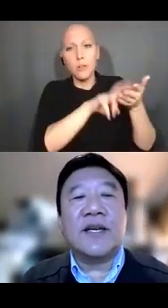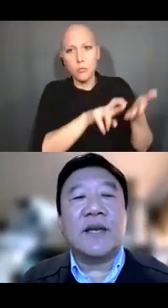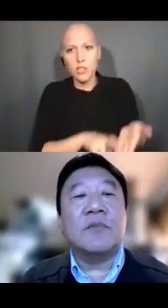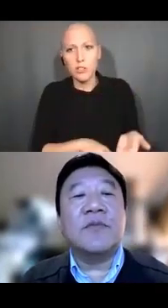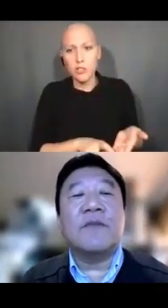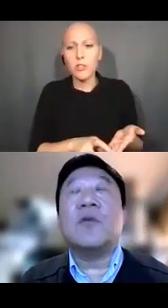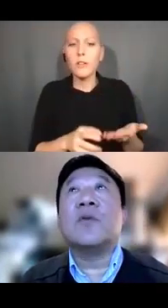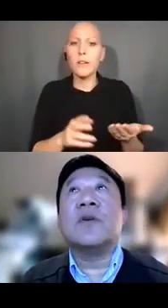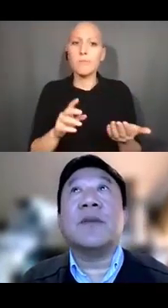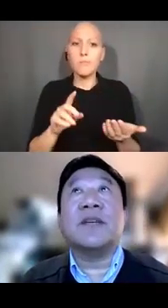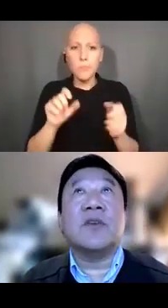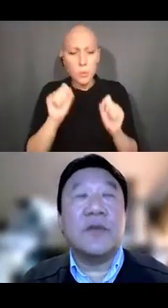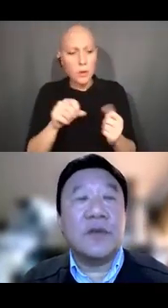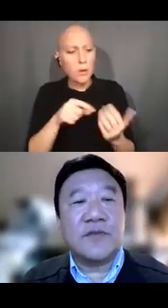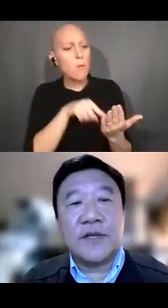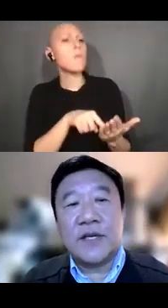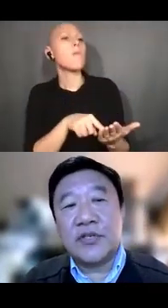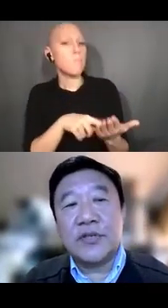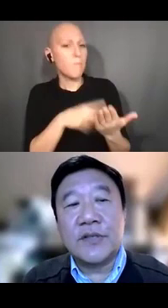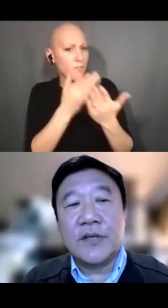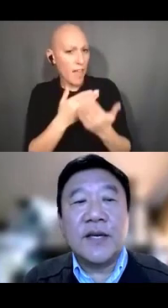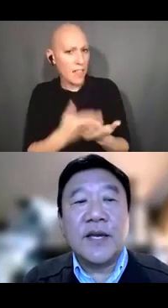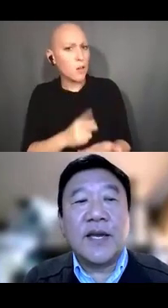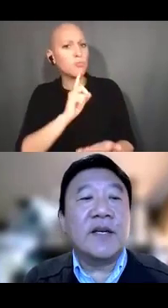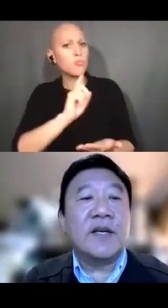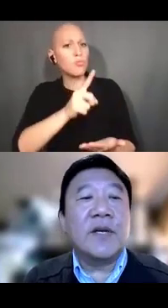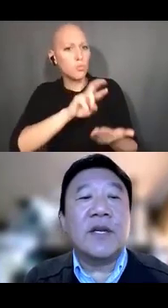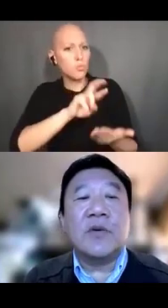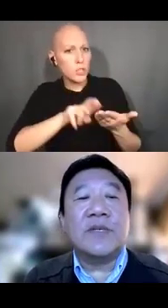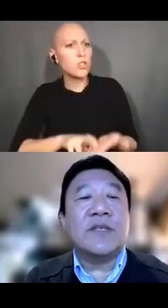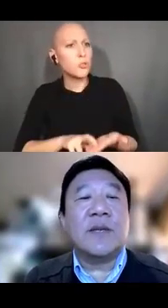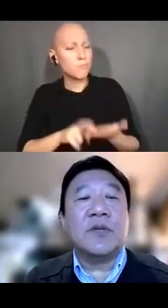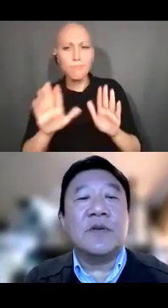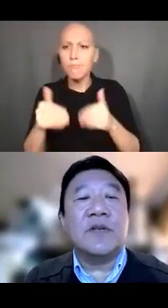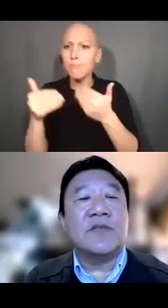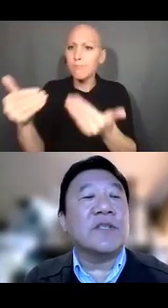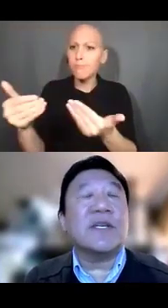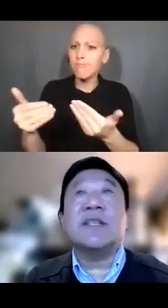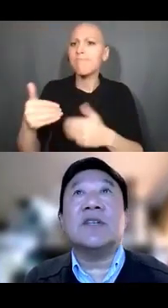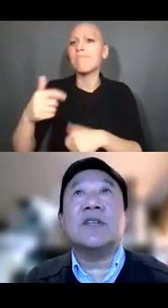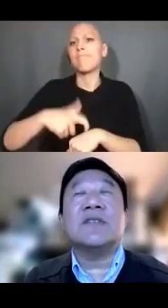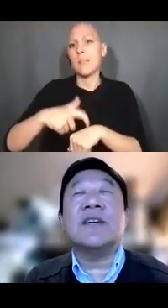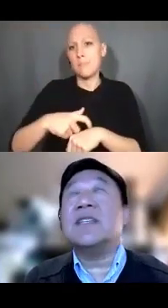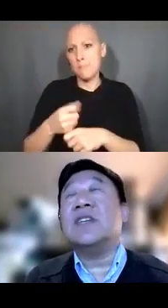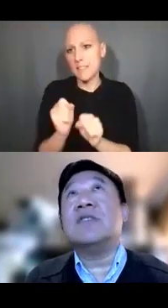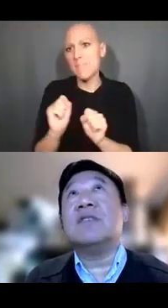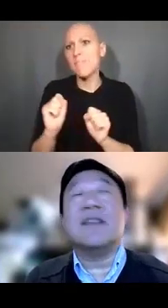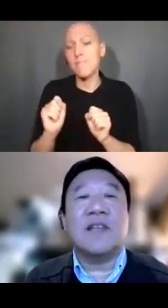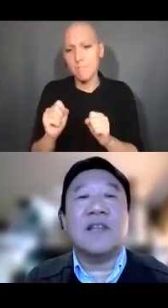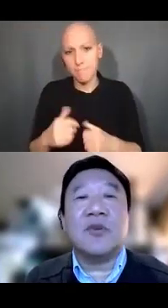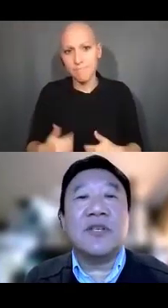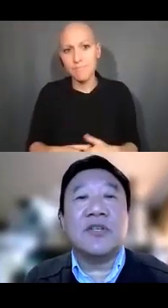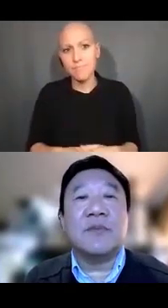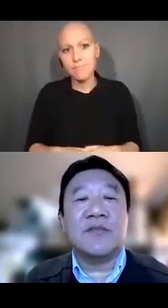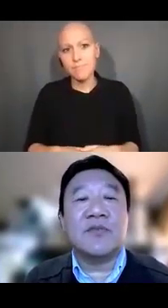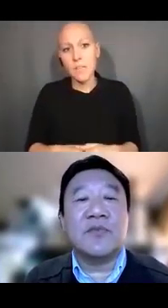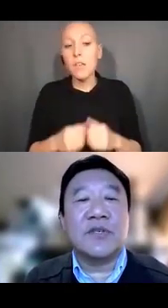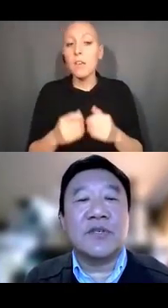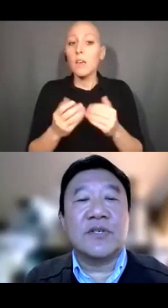and moving forward based on those foundations. And it increases opportunities for citation and collaboration amongst researches.